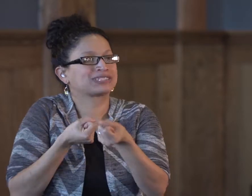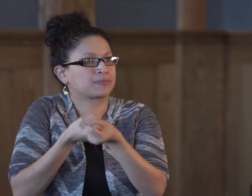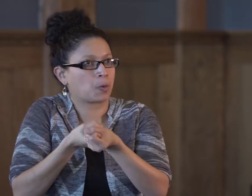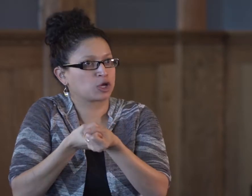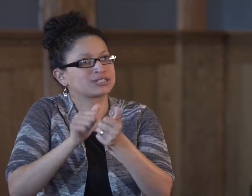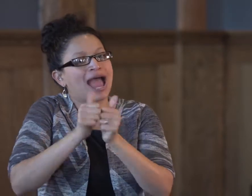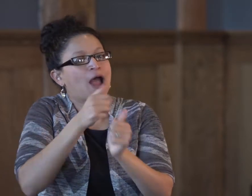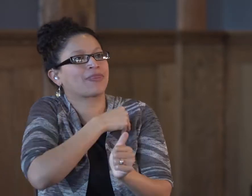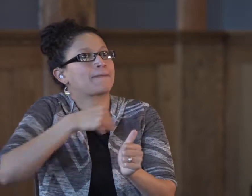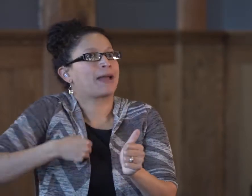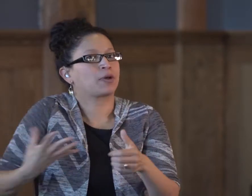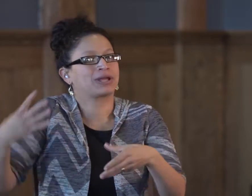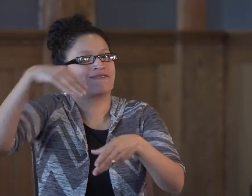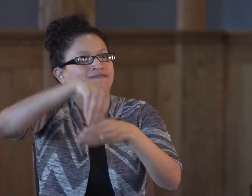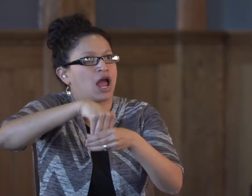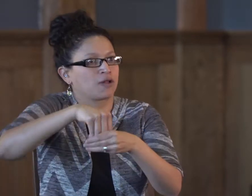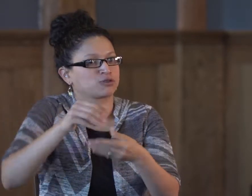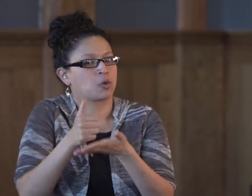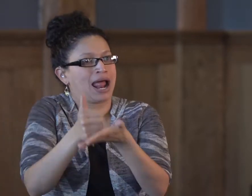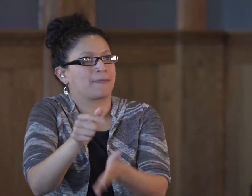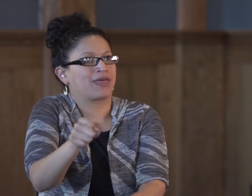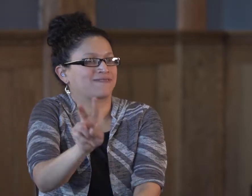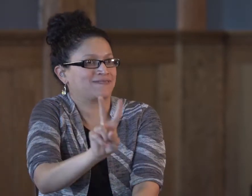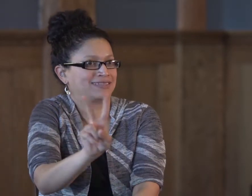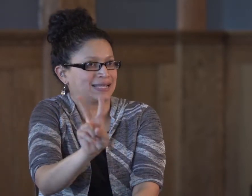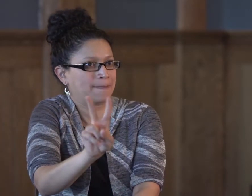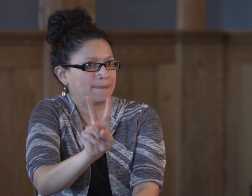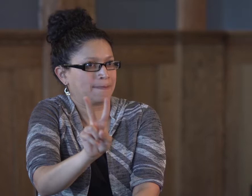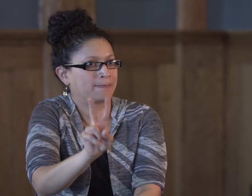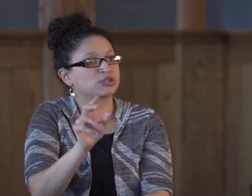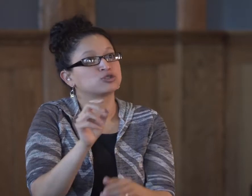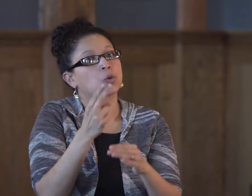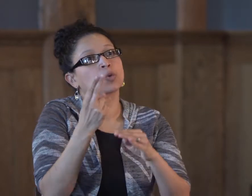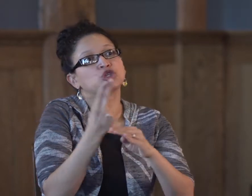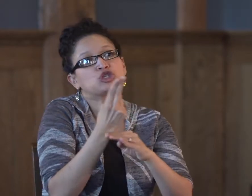but would be able to understand the scenario and be involved in helping or coming up with